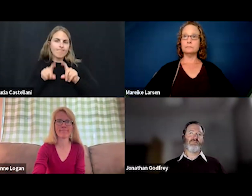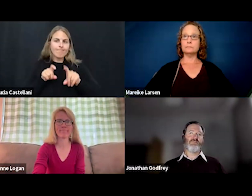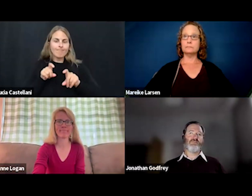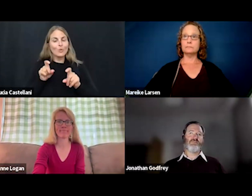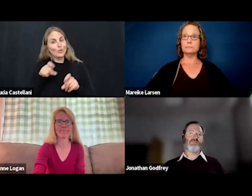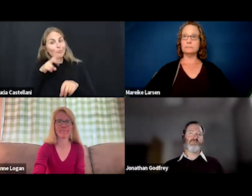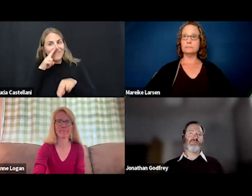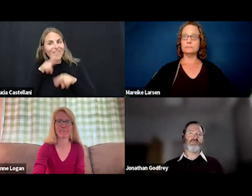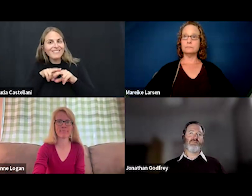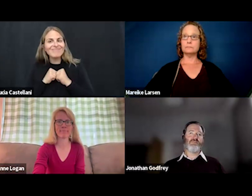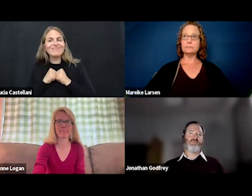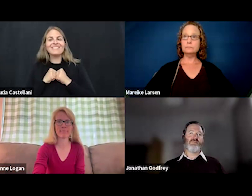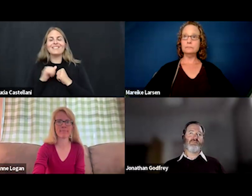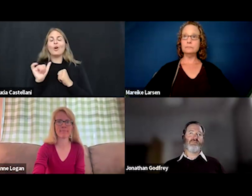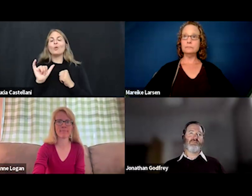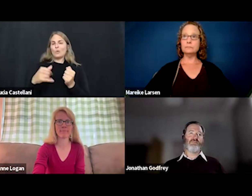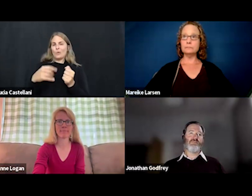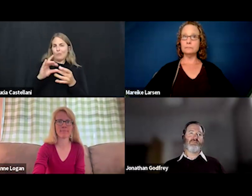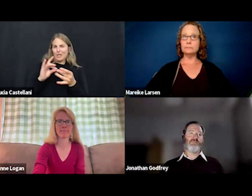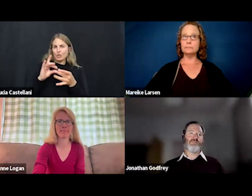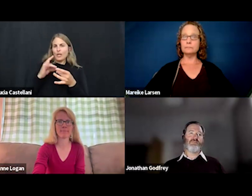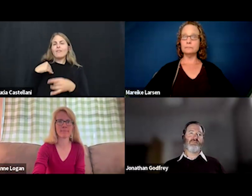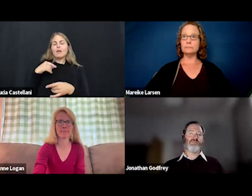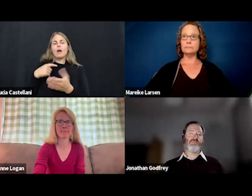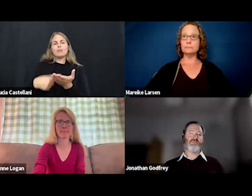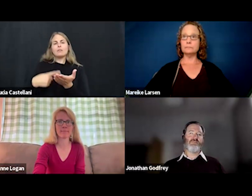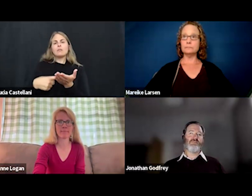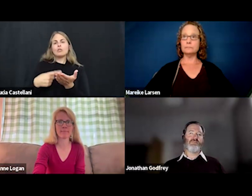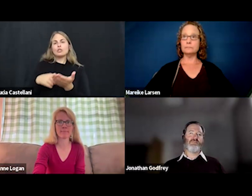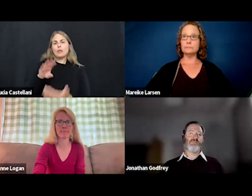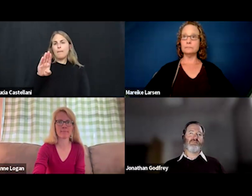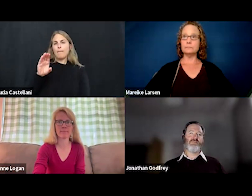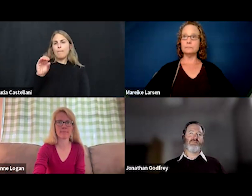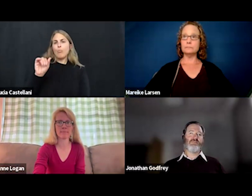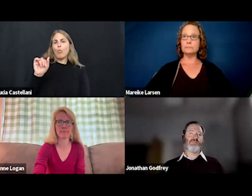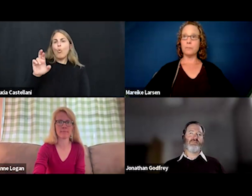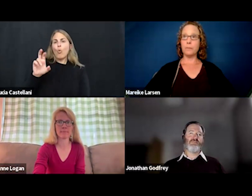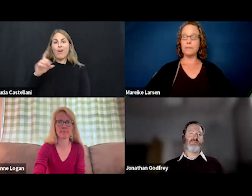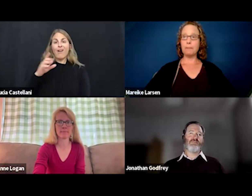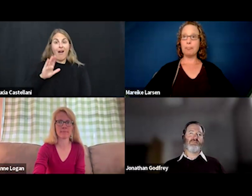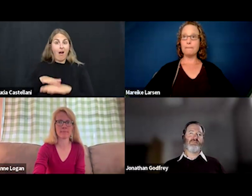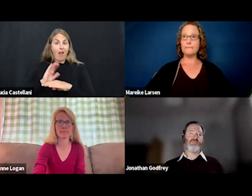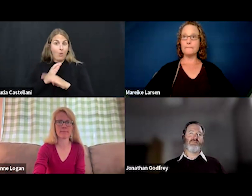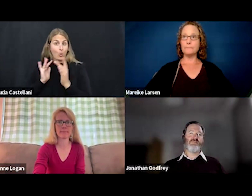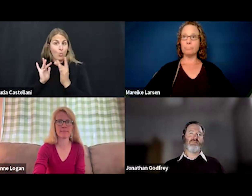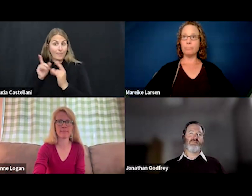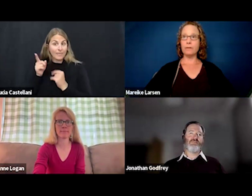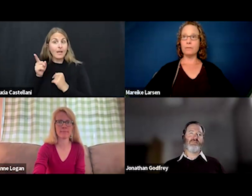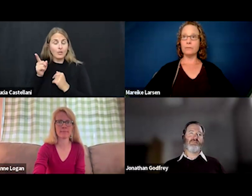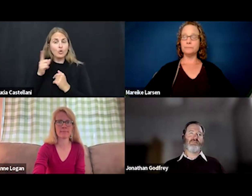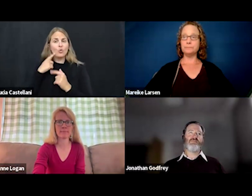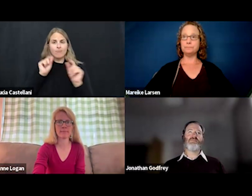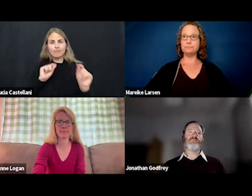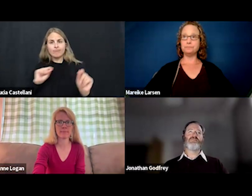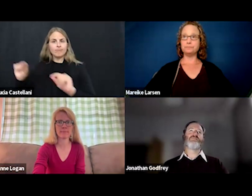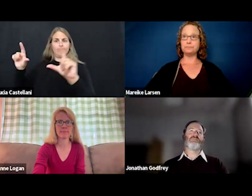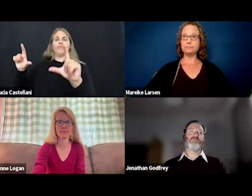I want to mention that there's a discussion board on the session website that can be used to open up side conversations